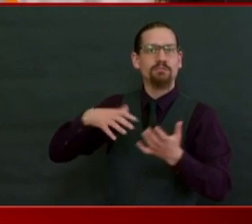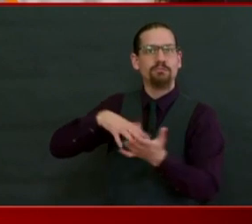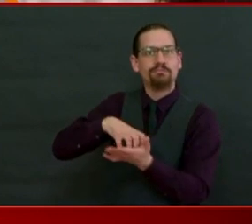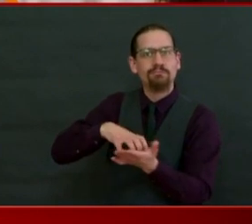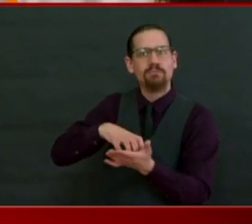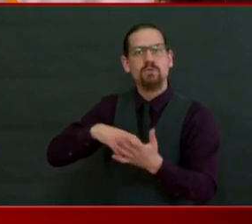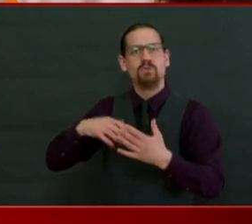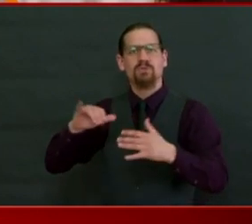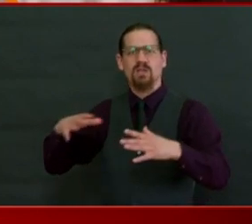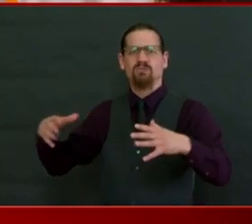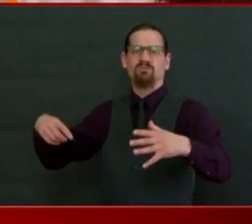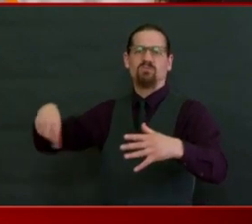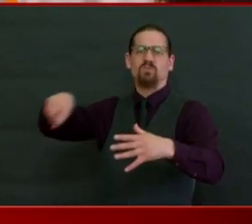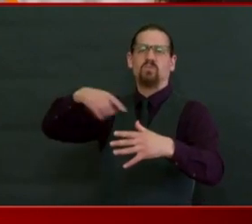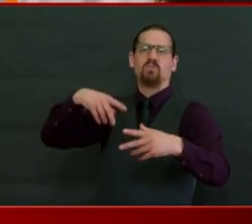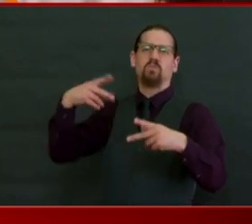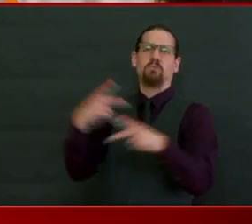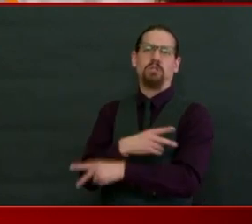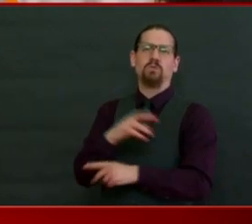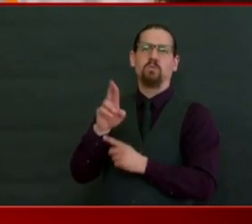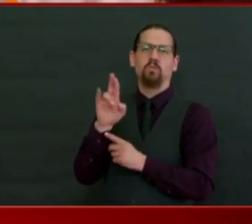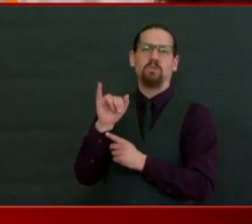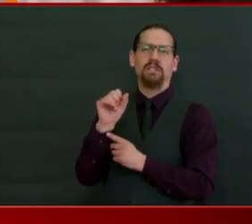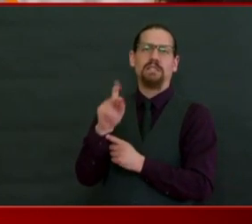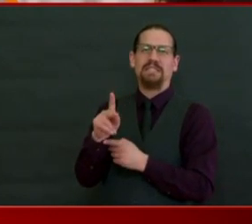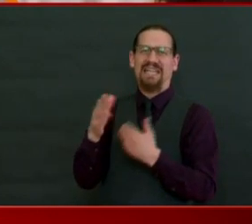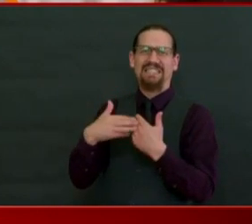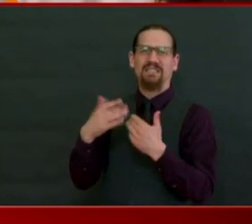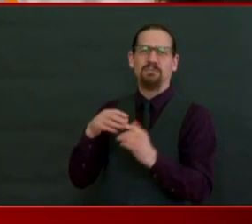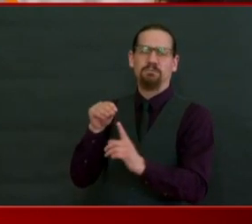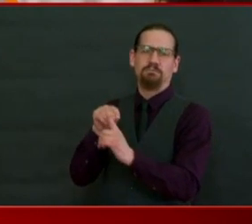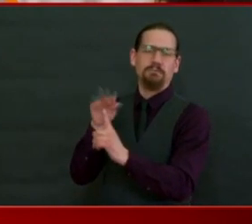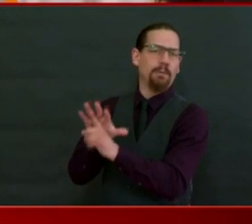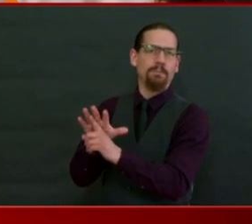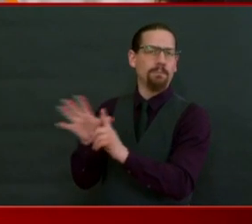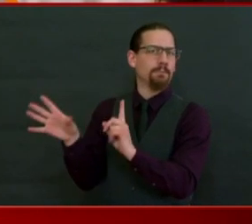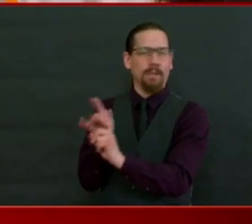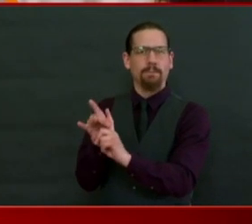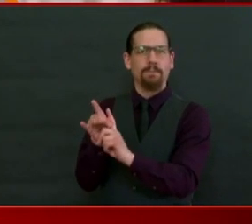FRAGILE AND OFTEN TIMES IN NURSING HIM SETTING, IT'S WITHIN A CONGREGATE SETTING WHERE THEY ARE TOGETHER.